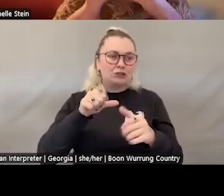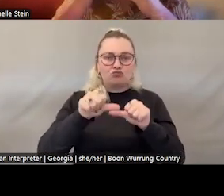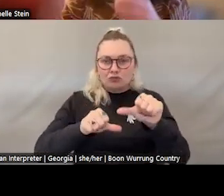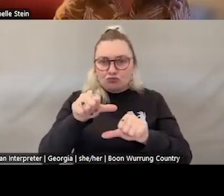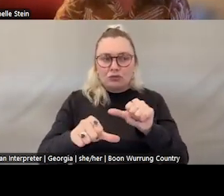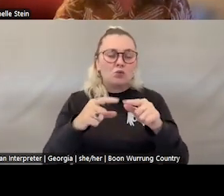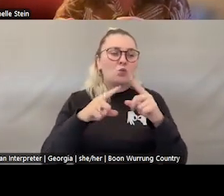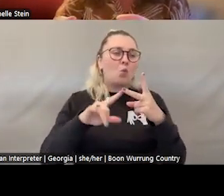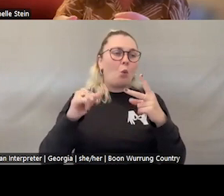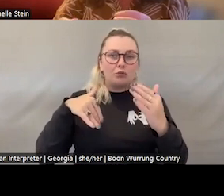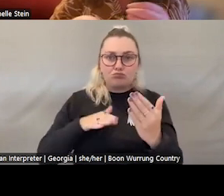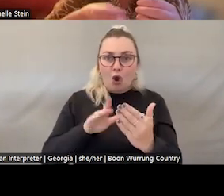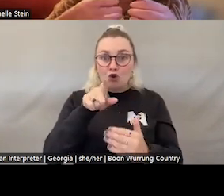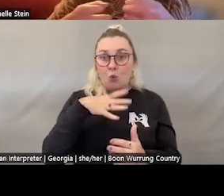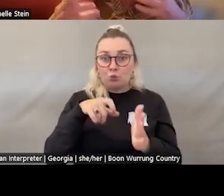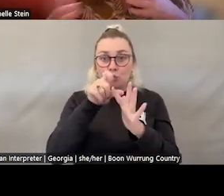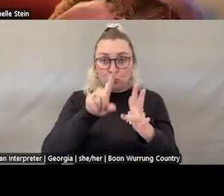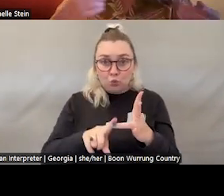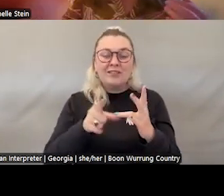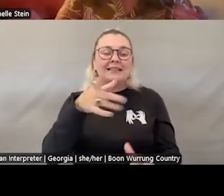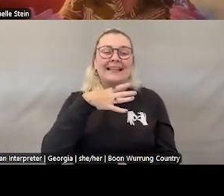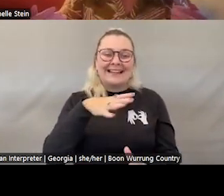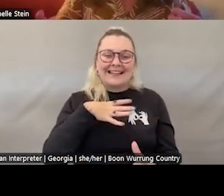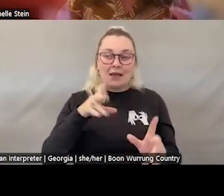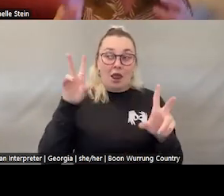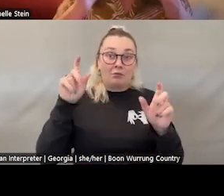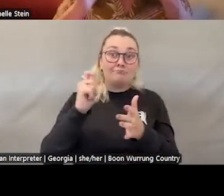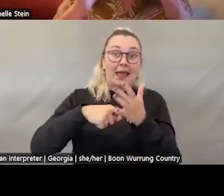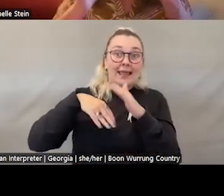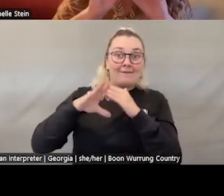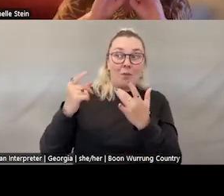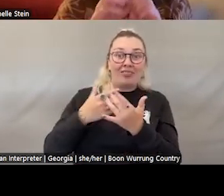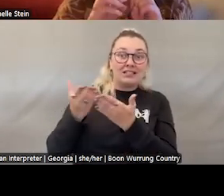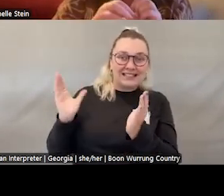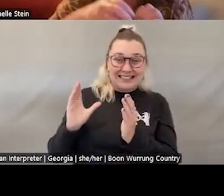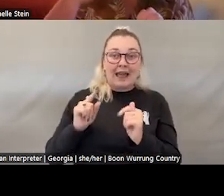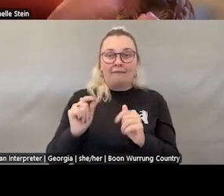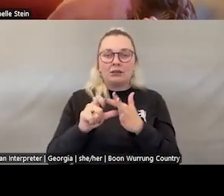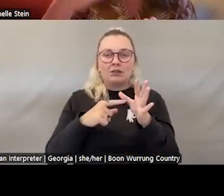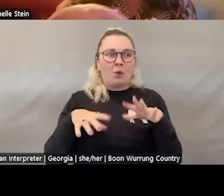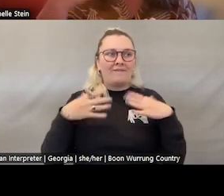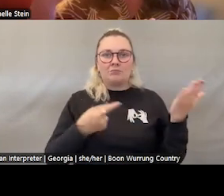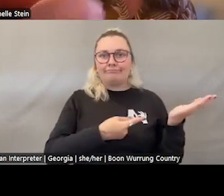or approach you are taking and you need to buy in from people, having no data there to back up why